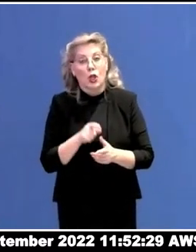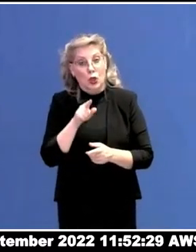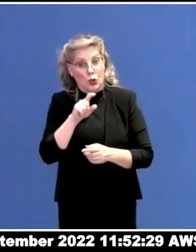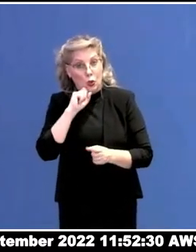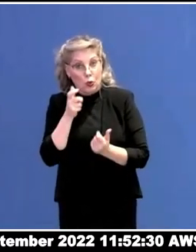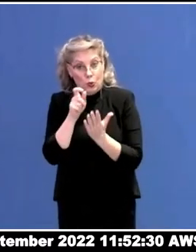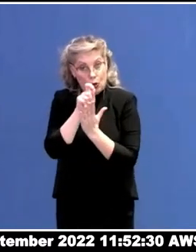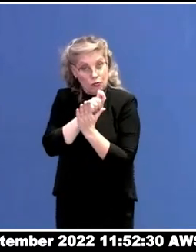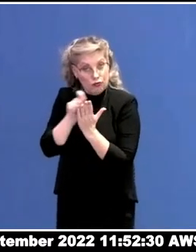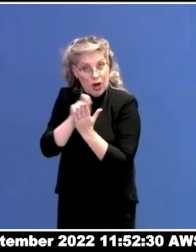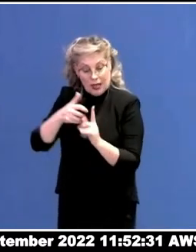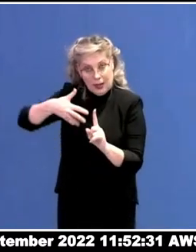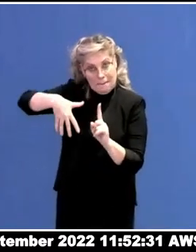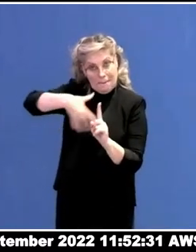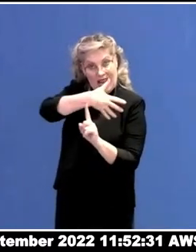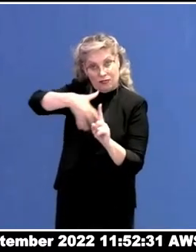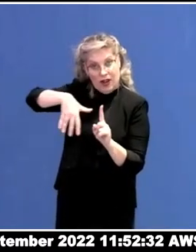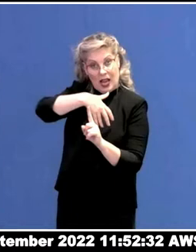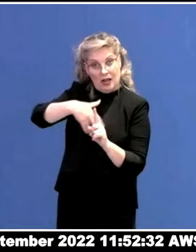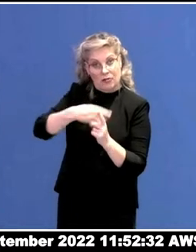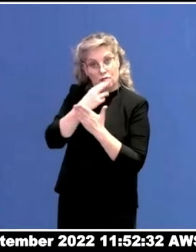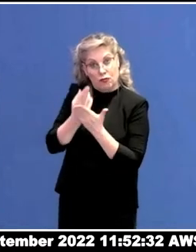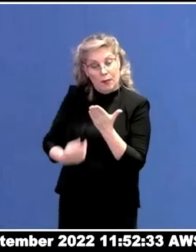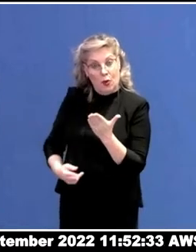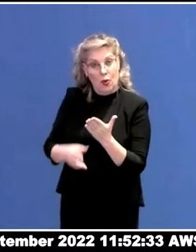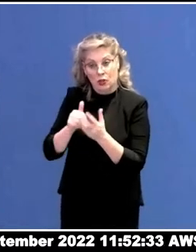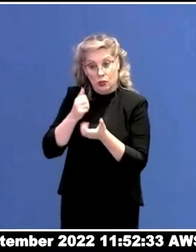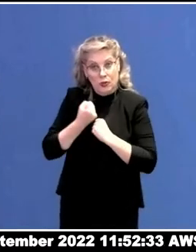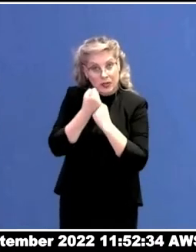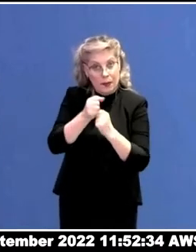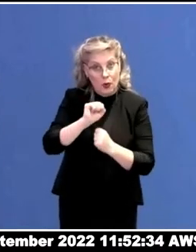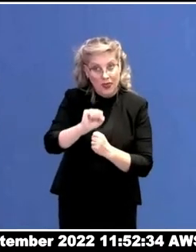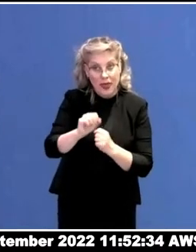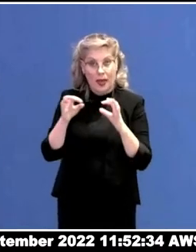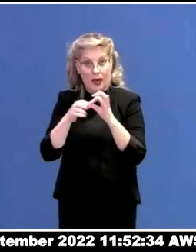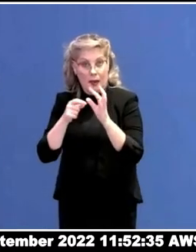background reports for girls for bail and parole. Is that right? MS KRAKOUER: That's correct.